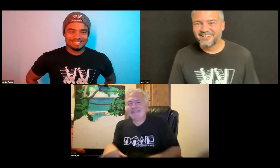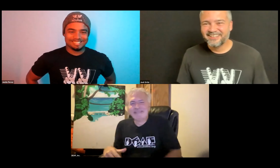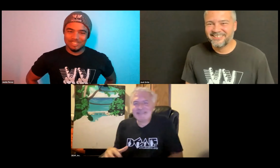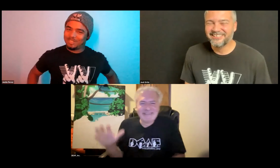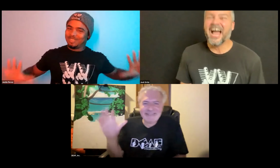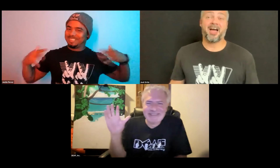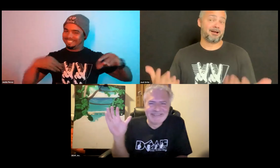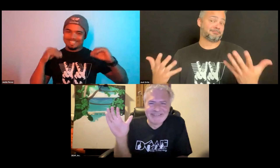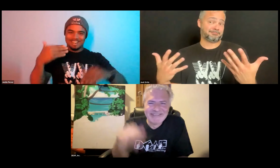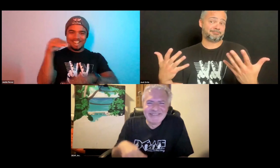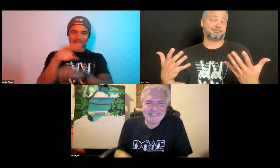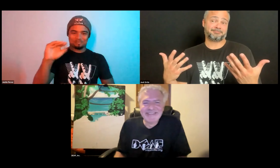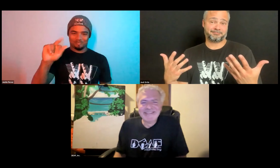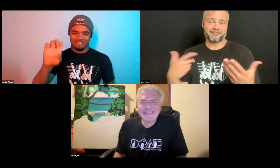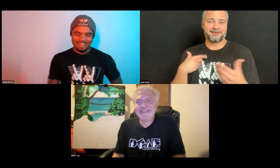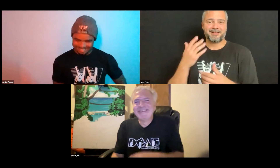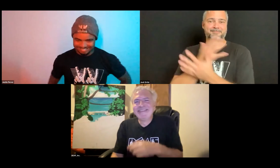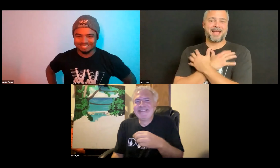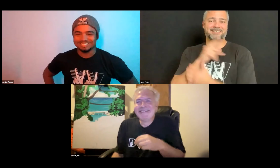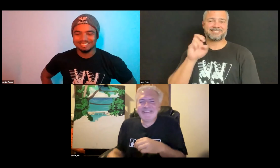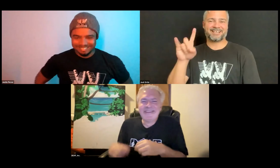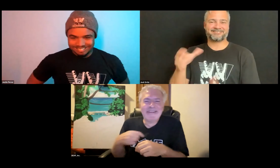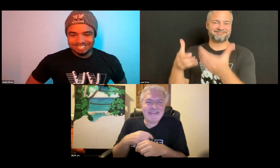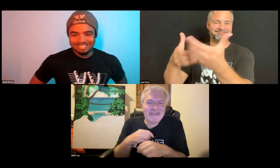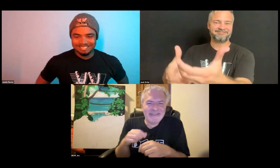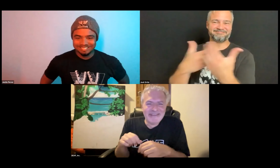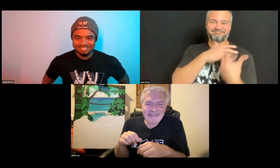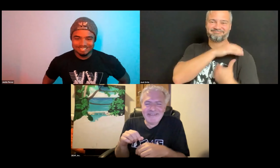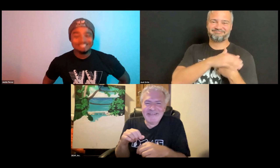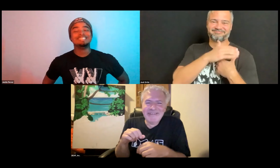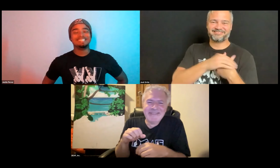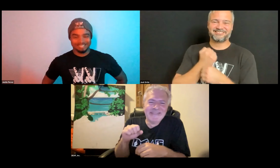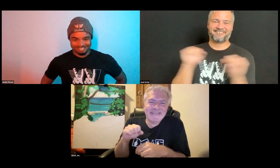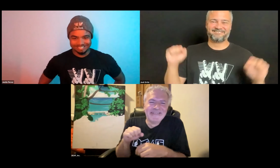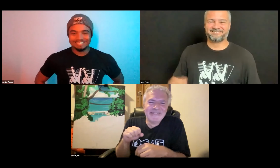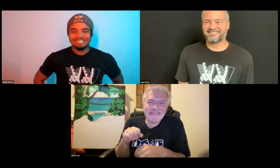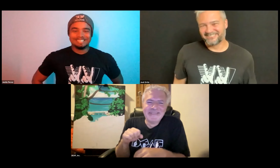I hope you all enjoyed that. I'm not going to be able to sleep tonight, thanks to you!